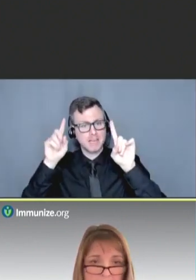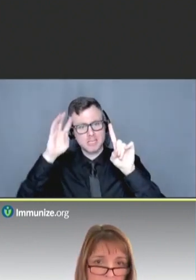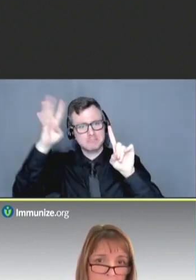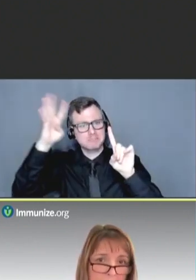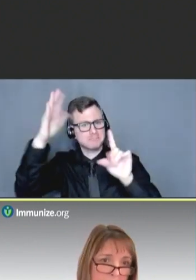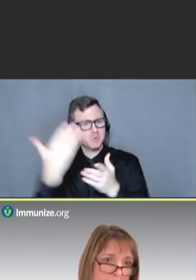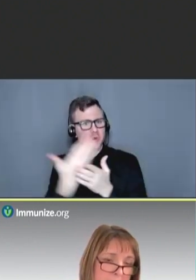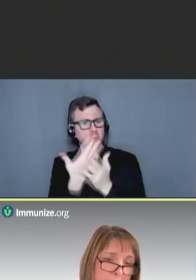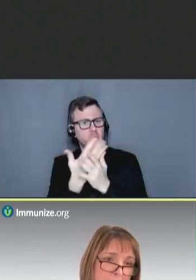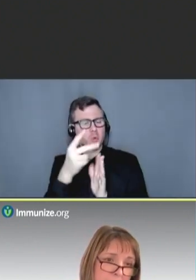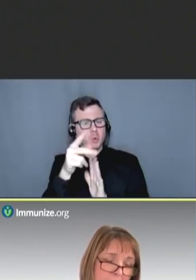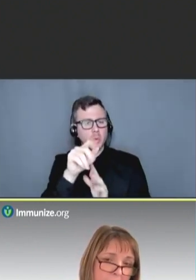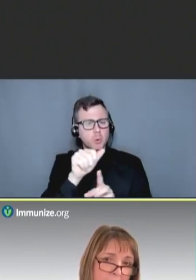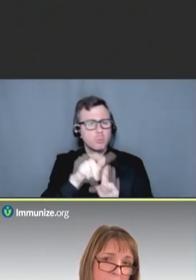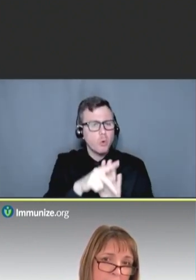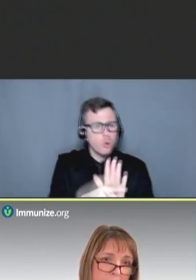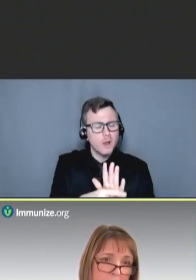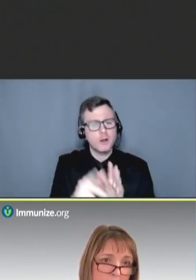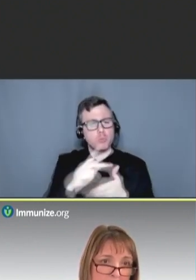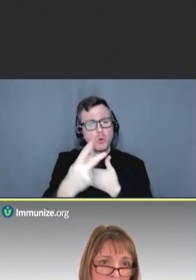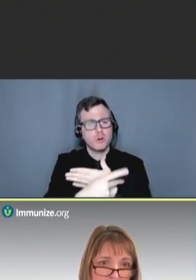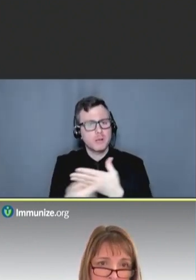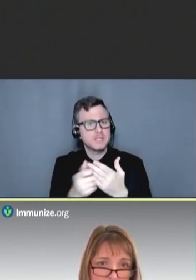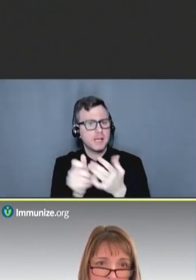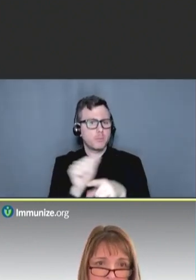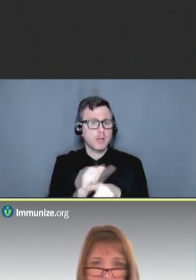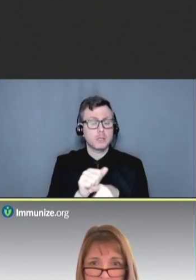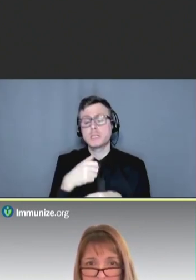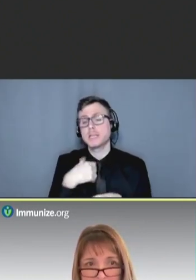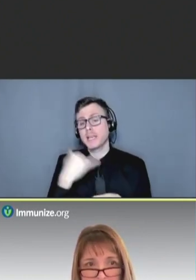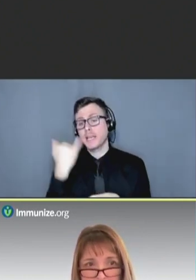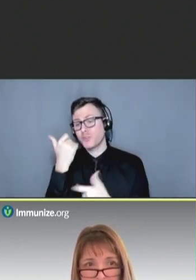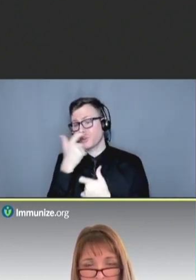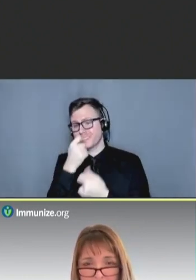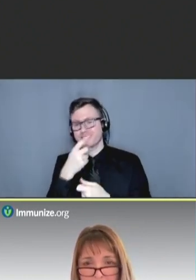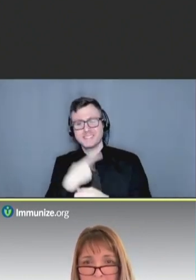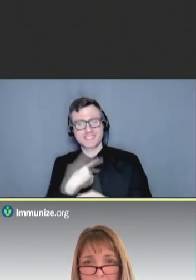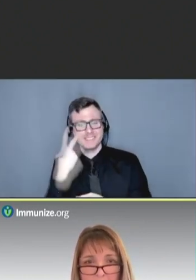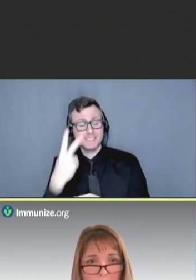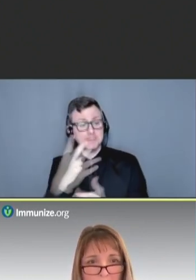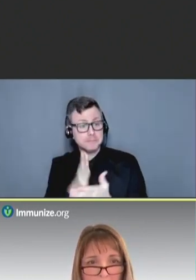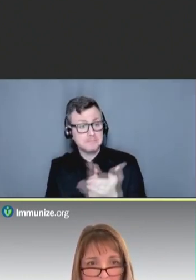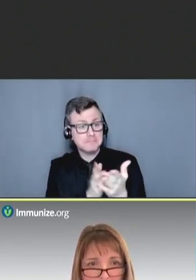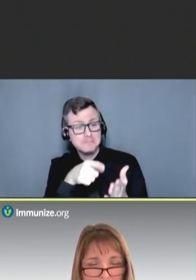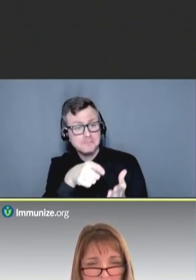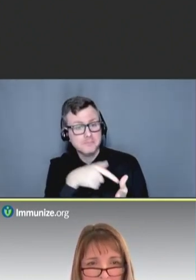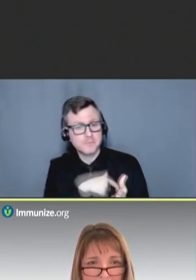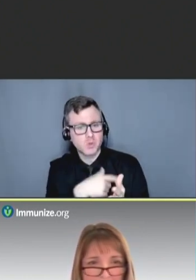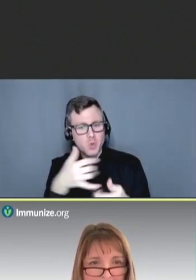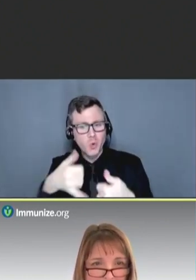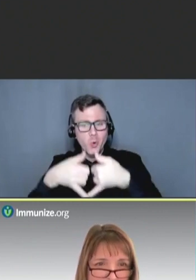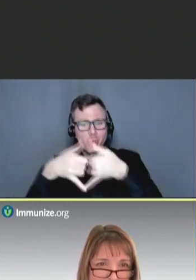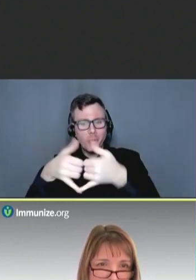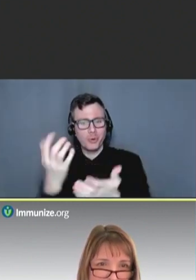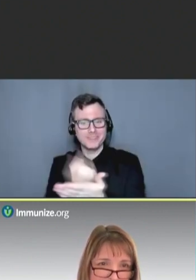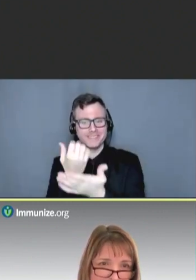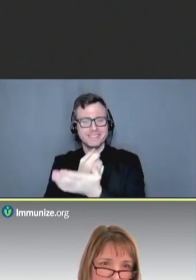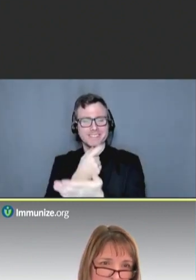and programs. And for those interested you can see some of the award winners from the excellence awards